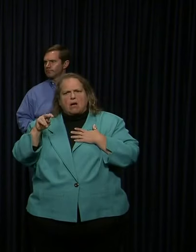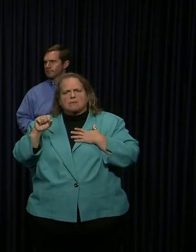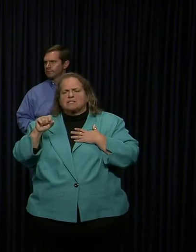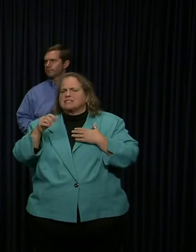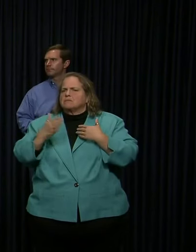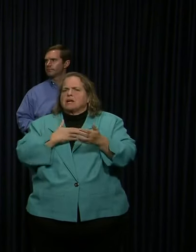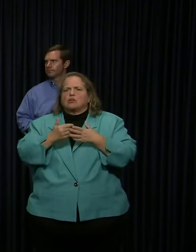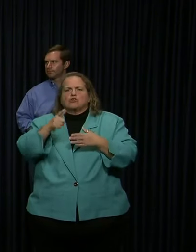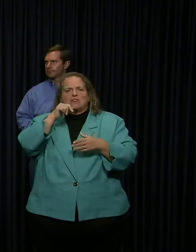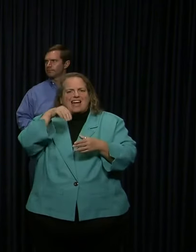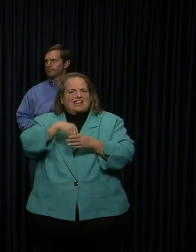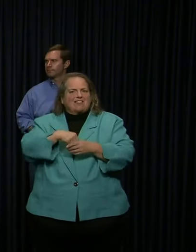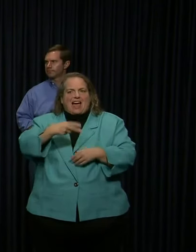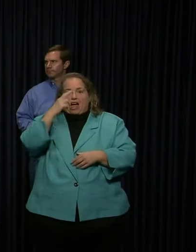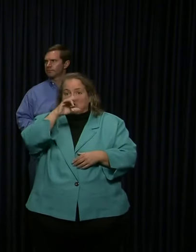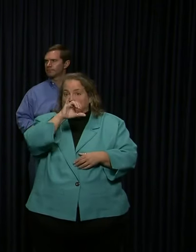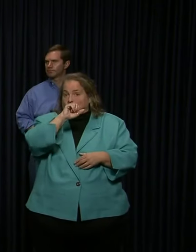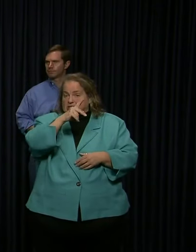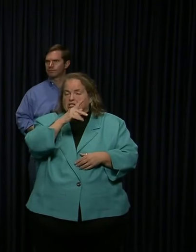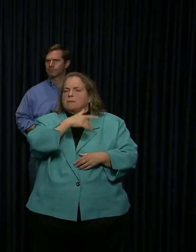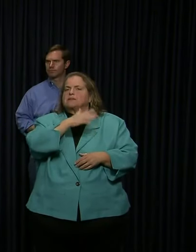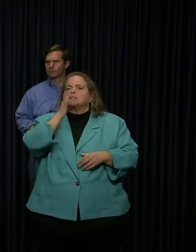THE NATIONAL GUARD IS DOING A